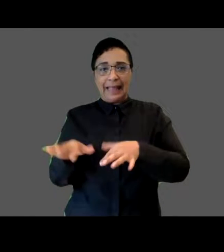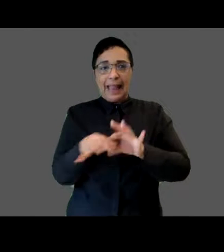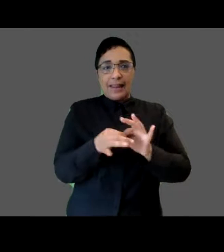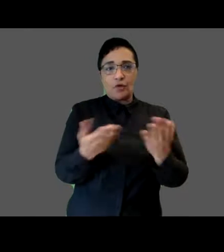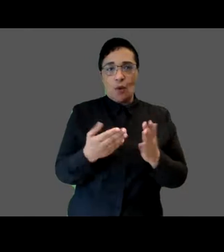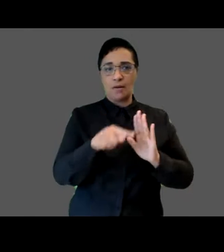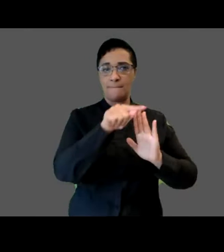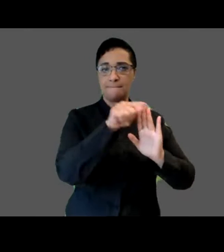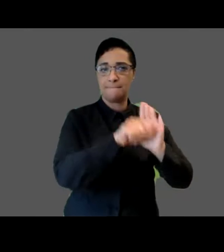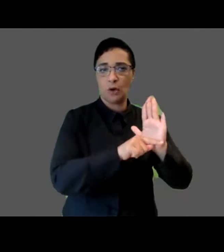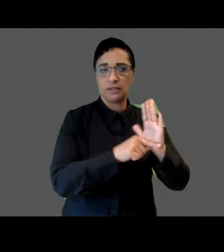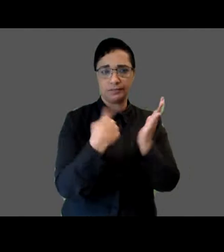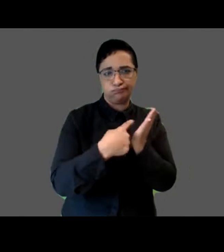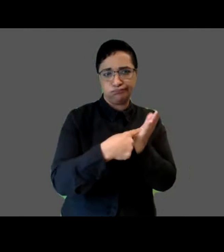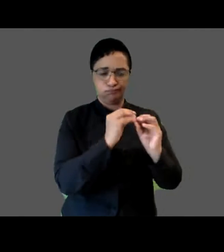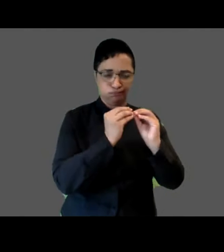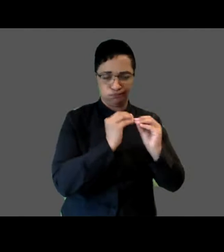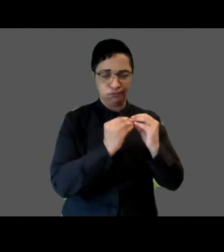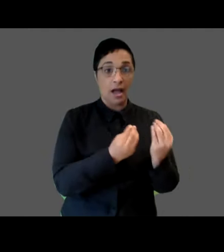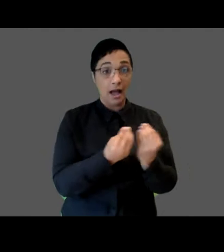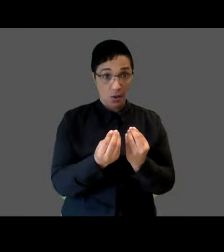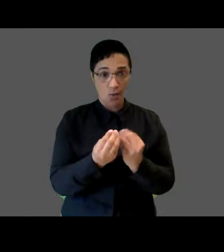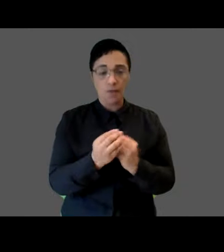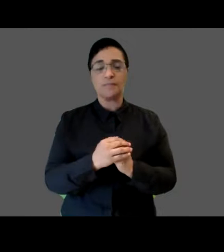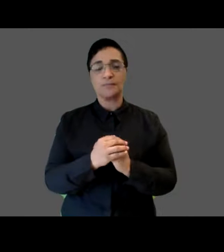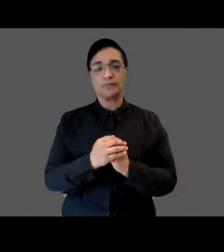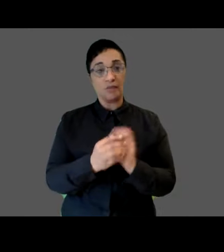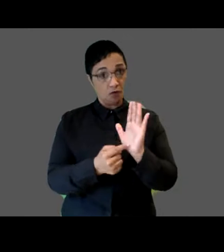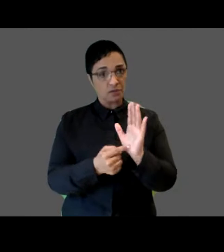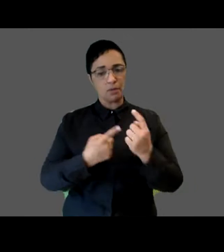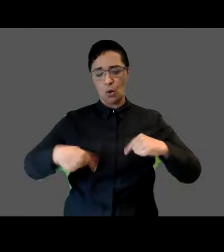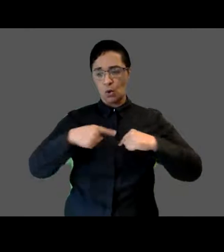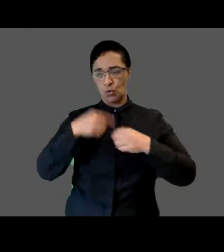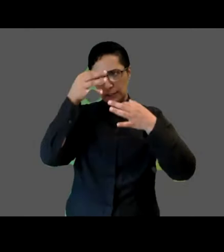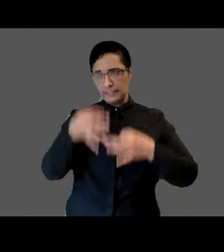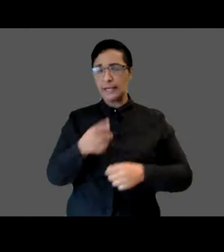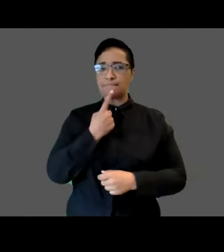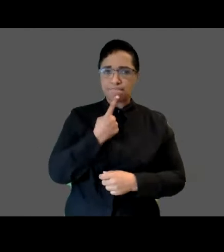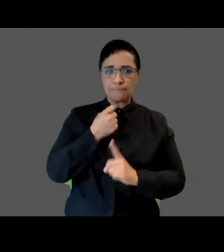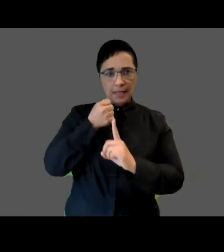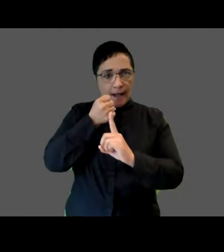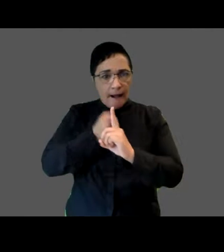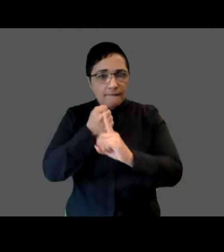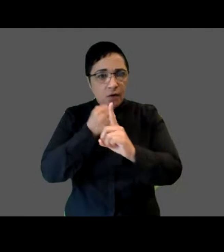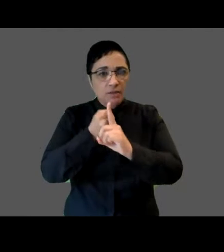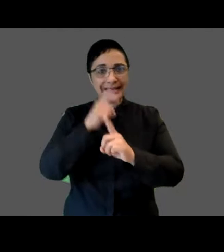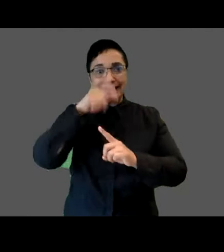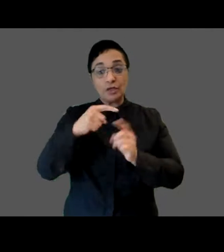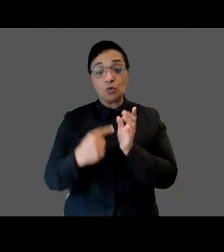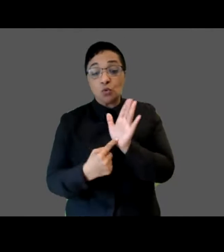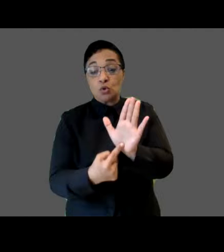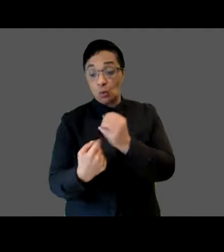So, now when we do advocacy, we clearly introduce more and more data and more and more elements